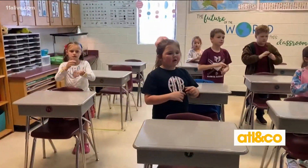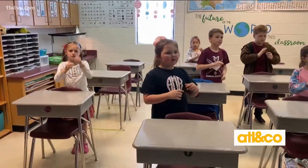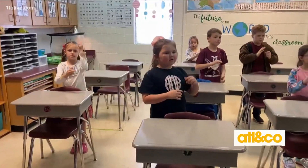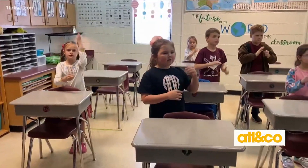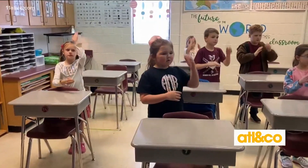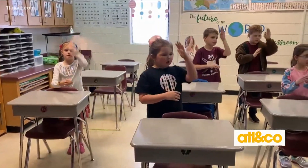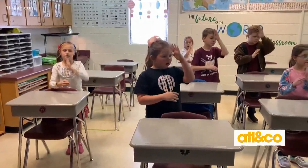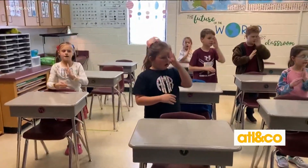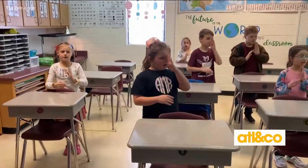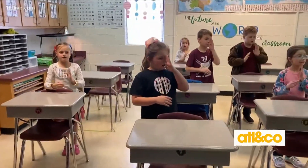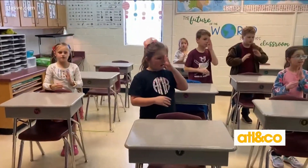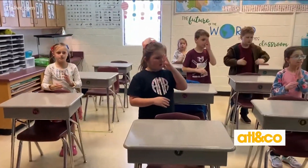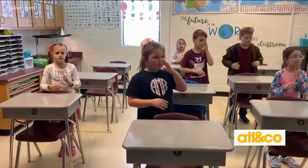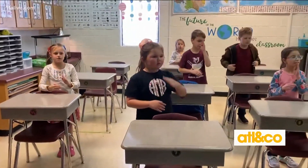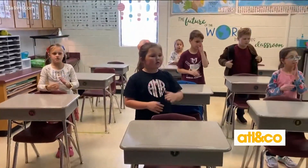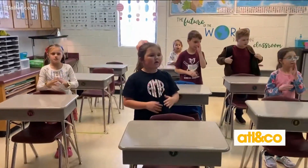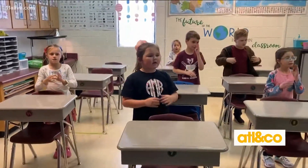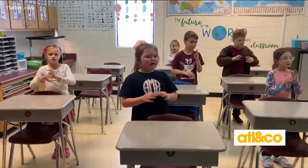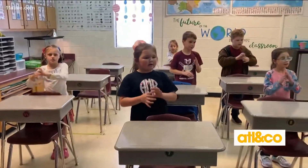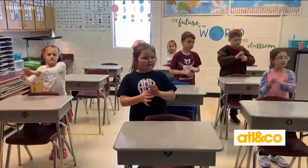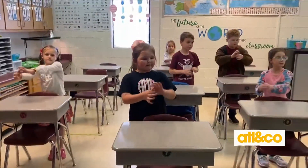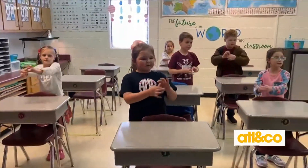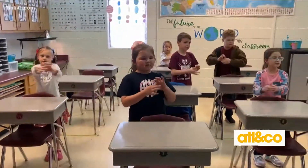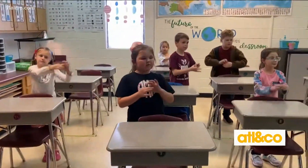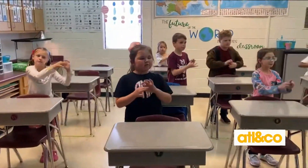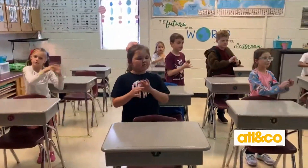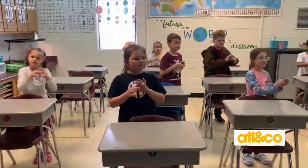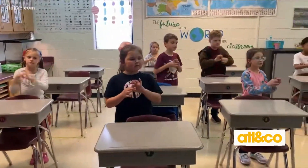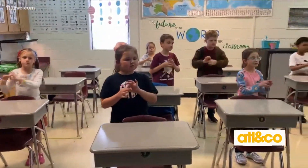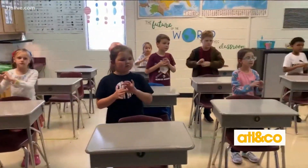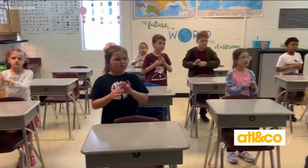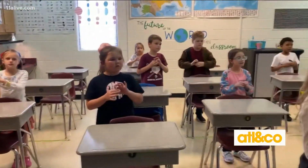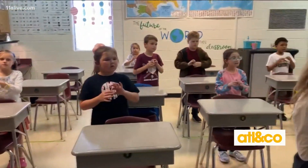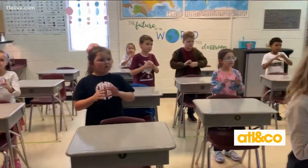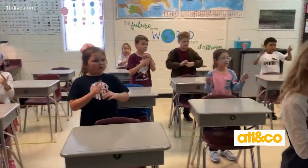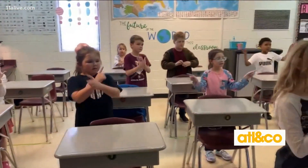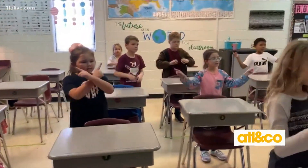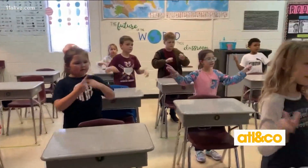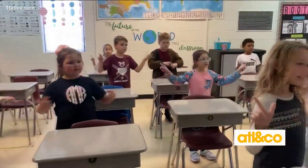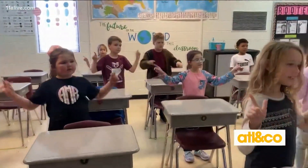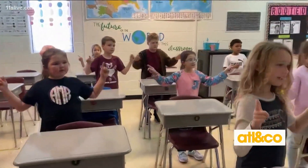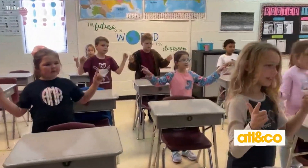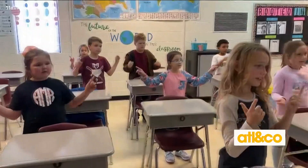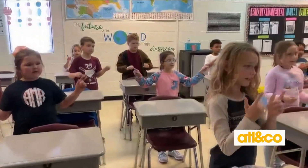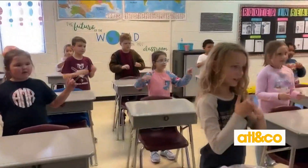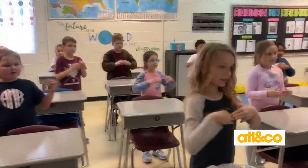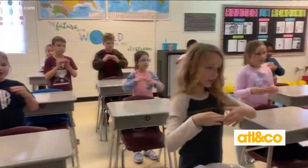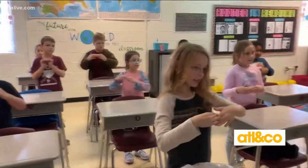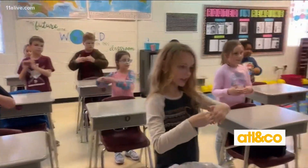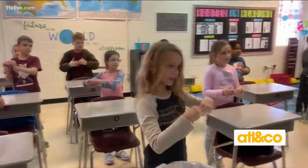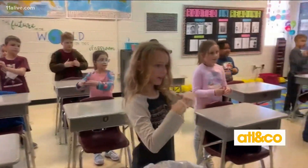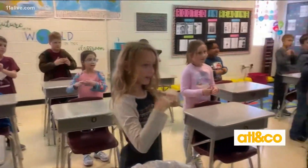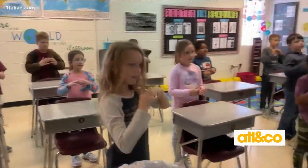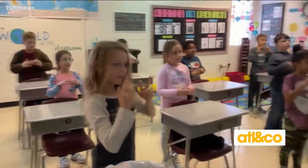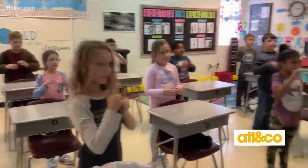SO THESE SWEET KIDS LEARNED THE SO THESE SWEET KIDS LEARNED THE PLEDGE SO THESE SWEET KIDS LEARNED THE PLEDGE ALLEGIANCE SO THESE SWEET KIDS LEARNED THE PLEDGE ALLEGIANCE WITH SO THESE SWEET KIDS LEARNED THE PLEDGE ALLEGIANCE WITH SIGN THE PLEDGE ALLEGIANCE WITH SIGN THE PLEDGE ALLEGIANCE WITH SIGN LANGUAGE THE PLEDGE ALLEGIANCE WITH SIGN LANGUAGE BECAUSE THE PLEDGE ALLEGIANCE WITH SIGN LANGUAGE BECAUSE THEY THE PLEDGE ALLEGIANCE WITH SIGN LANGUAGE BECAUSE THEY WERE LANGUAGE BECAUSE THEY WERE LANGUAGE BECAUSE THEY WERE INSPIRED LANGUAGE BECAUSE THEY WERE INSPIRED BY LANGUAGE BECAUSE THEY WERE INSPIRED BY SOUTH LANGUAGE BECAUSE THEY WERE INSPIRED BY SOUTH FULTON LANGUAGE BECAUSE THEY WERE INSPIRED BY SOUTH FULTON FIRE INSPIRED BY SOUTH FULTON FIRE INSPIRED BY SOUTH FULTON FIRE CAPTAIN INSPIRED BY SOUTH FULTON FIRE CAPTAIN ANDREA